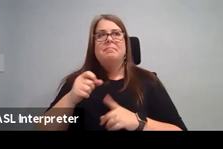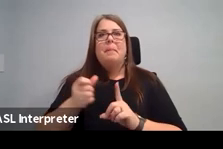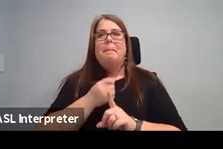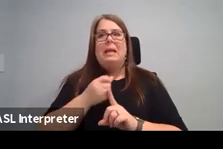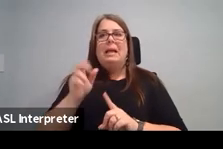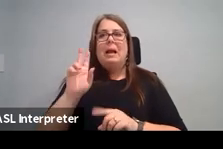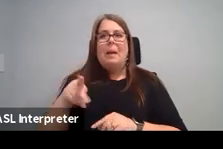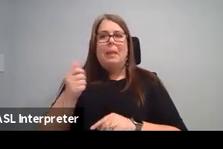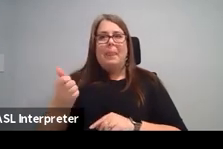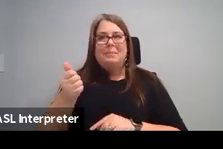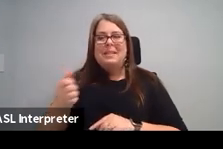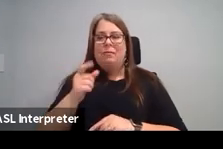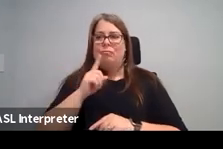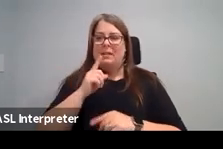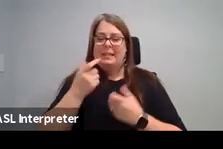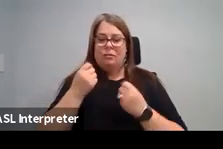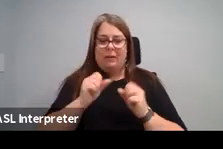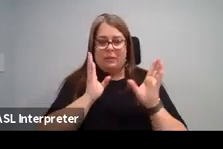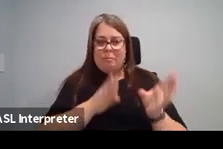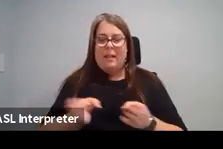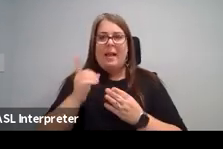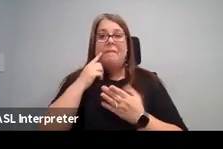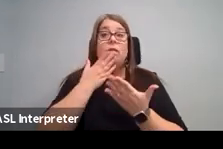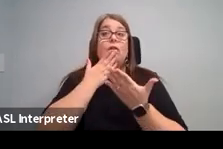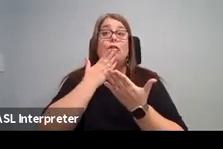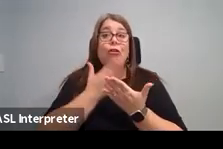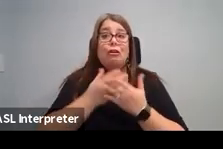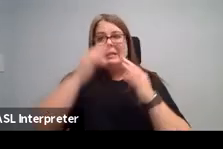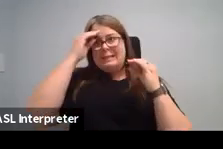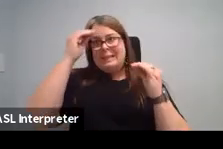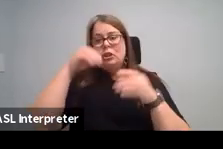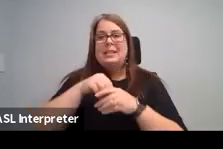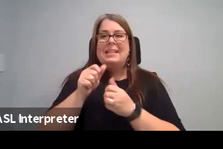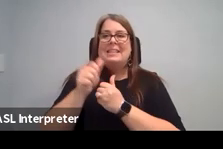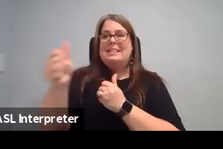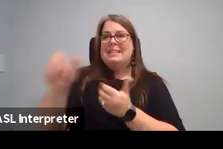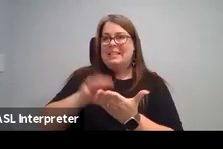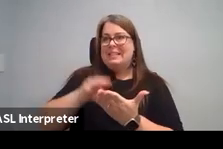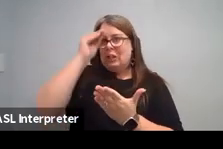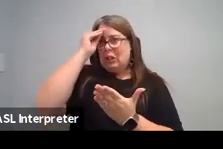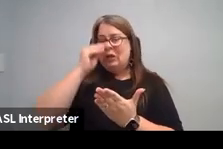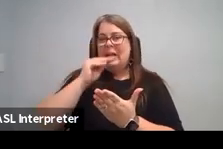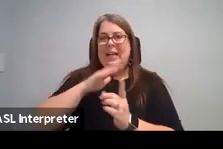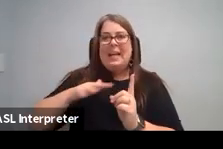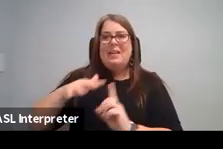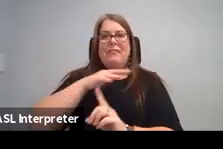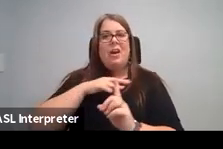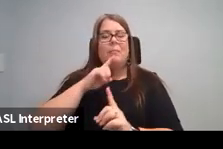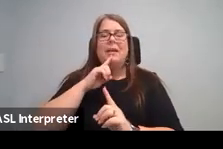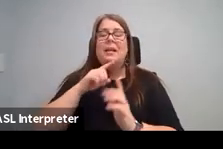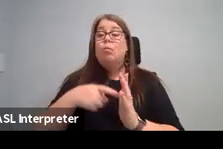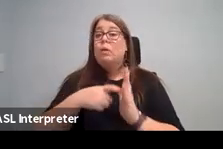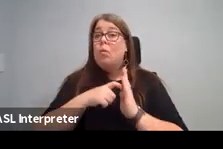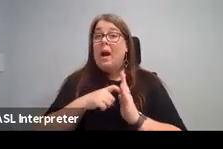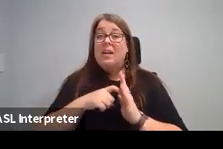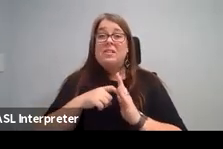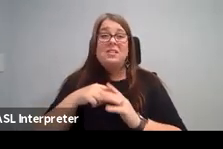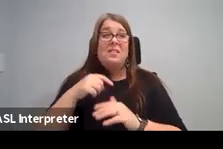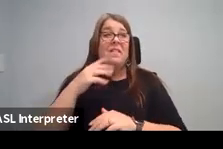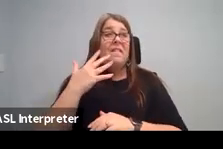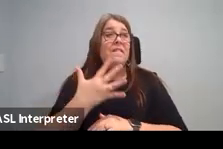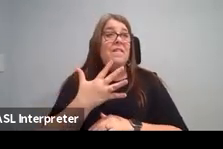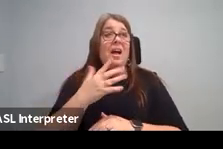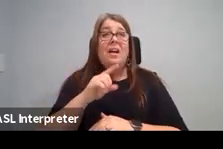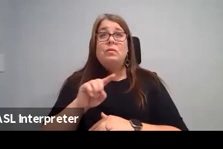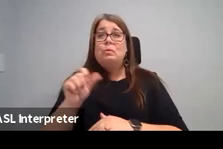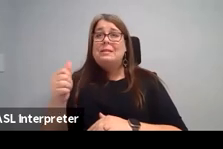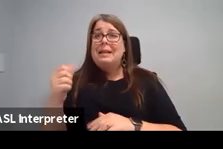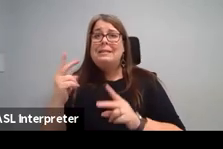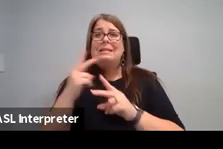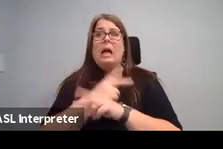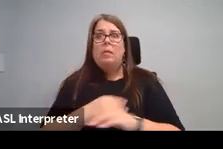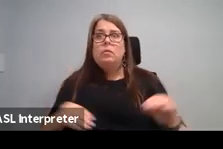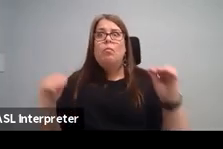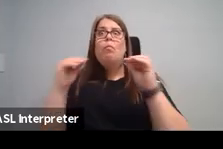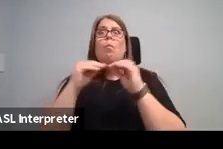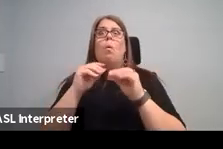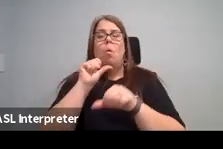Allison Frenzel : For distance learning for good teaching in a distance learning environment is almost, I would say, like, five to 10 times the amount of work. And so while teachers are learning how to read